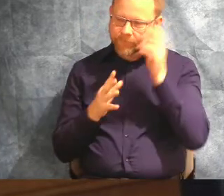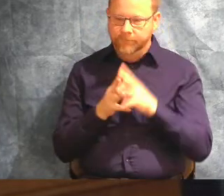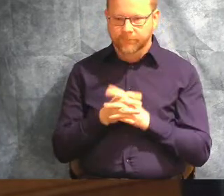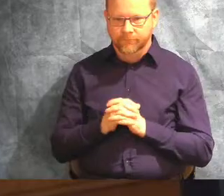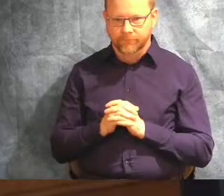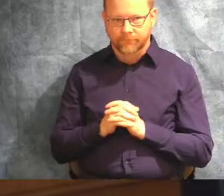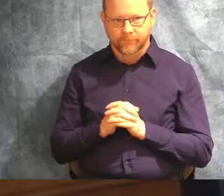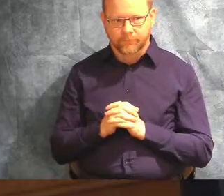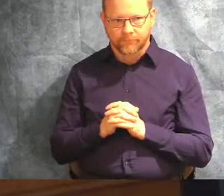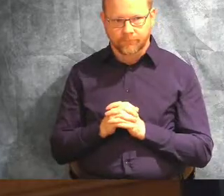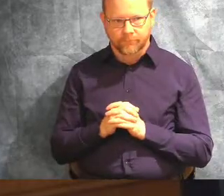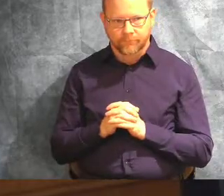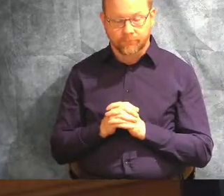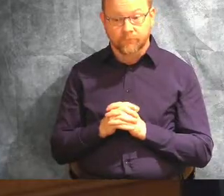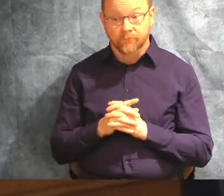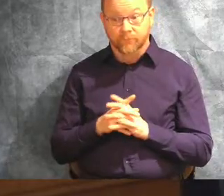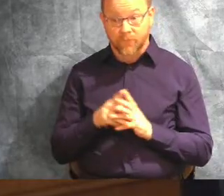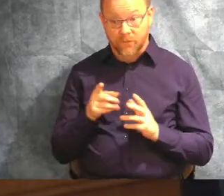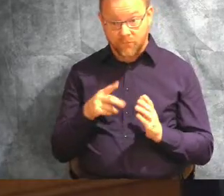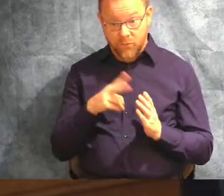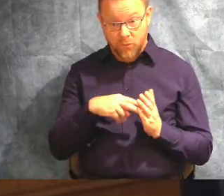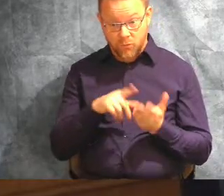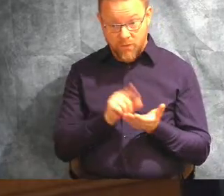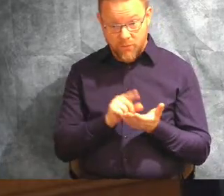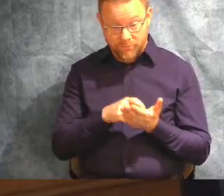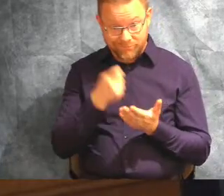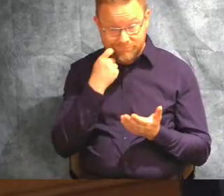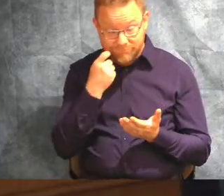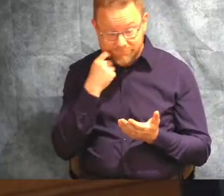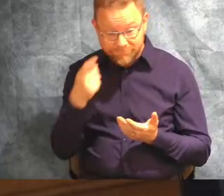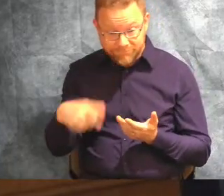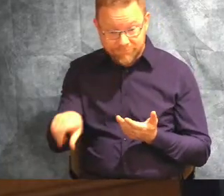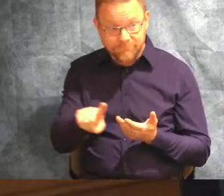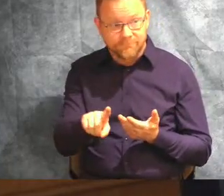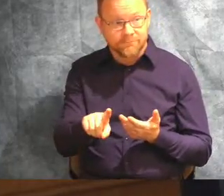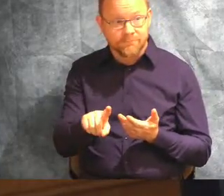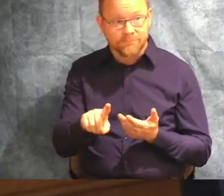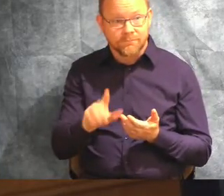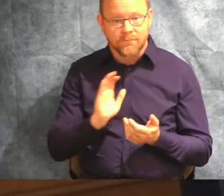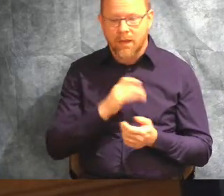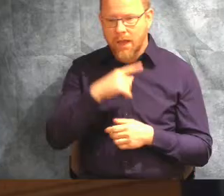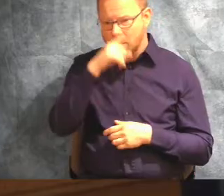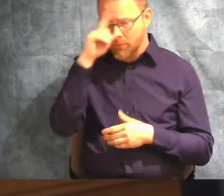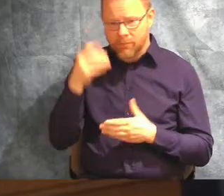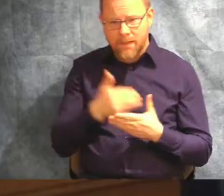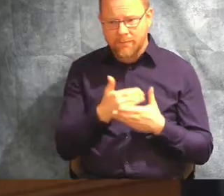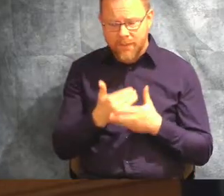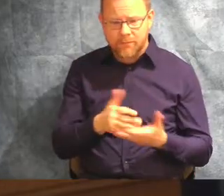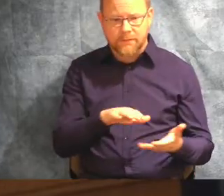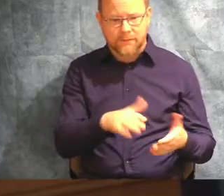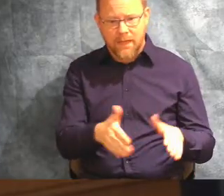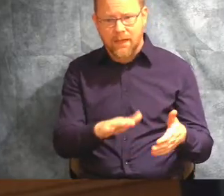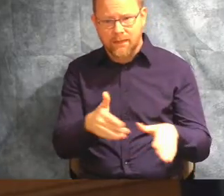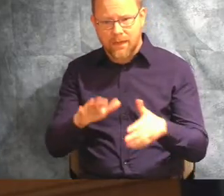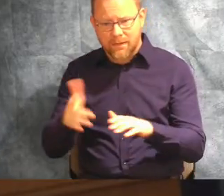if you had looked at the newspaper lately, um, our black babies are dying twice as much in the